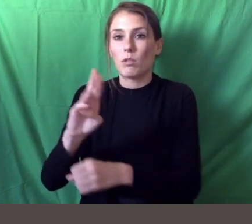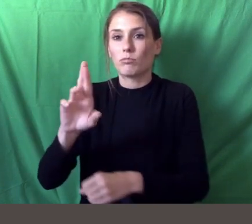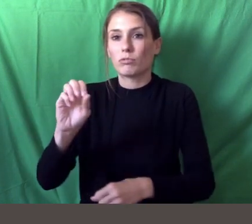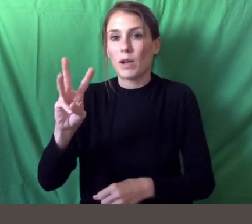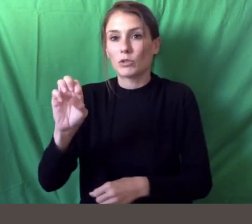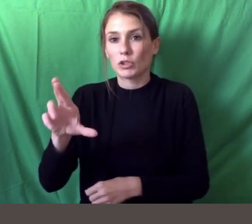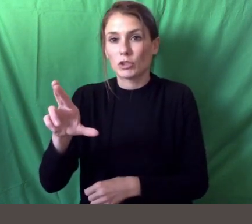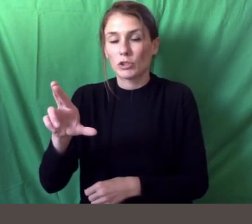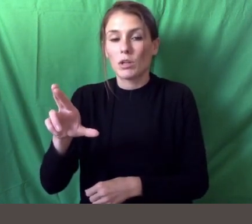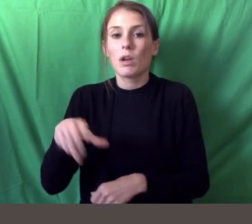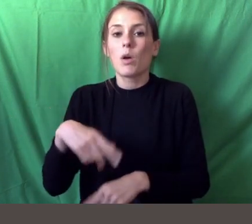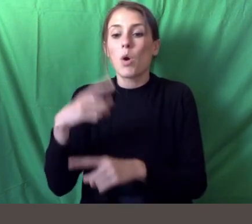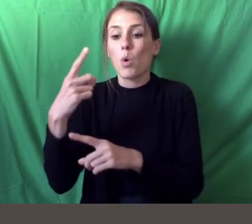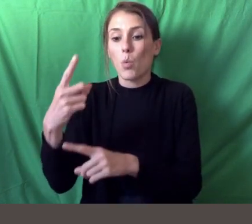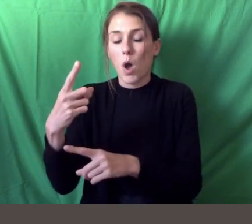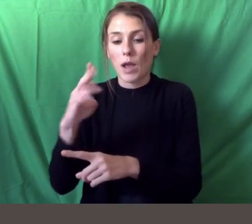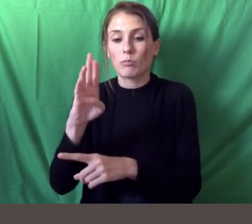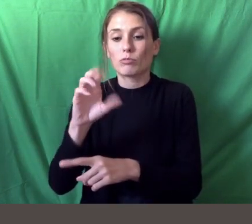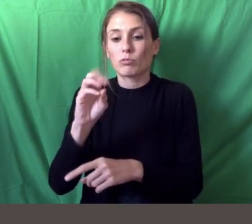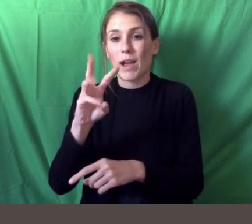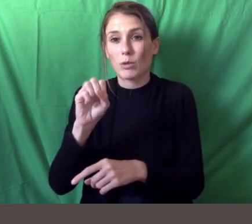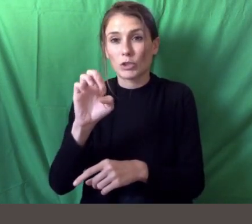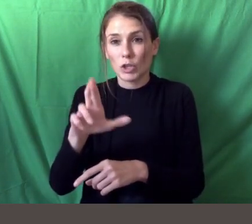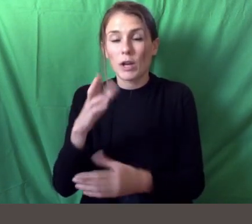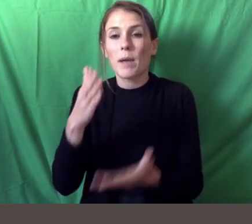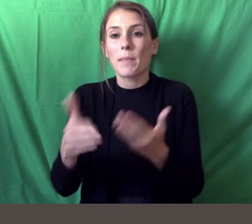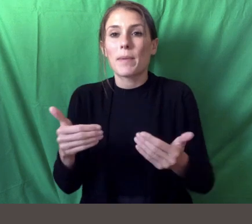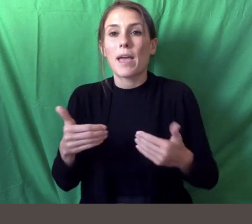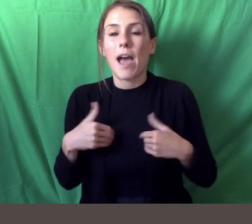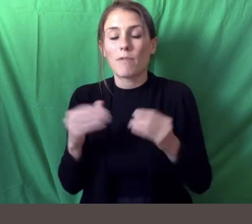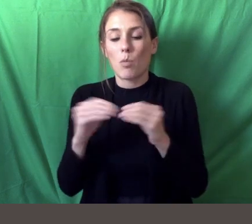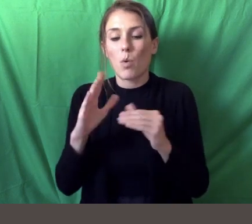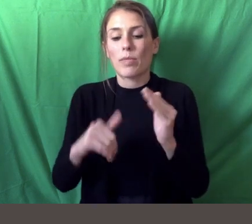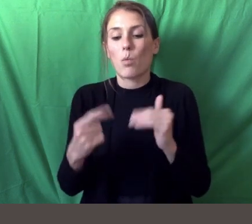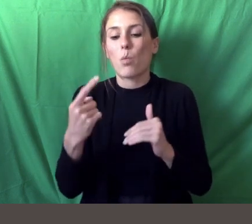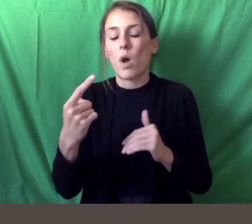One browser instance may simultaneously have multiple contexts.